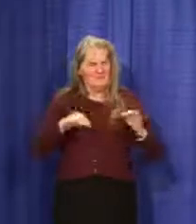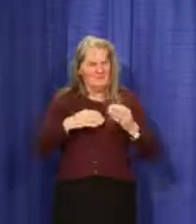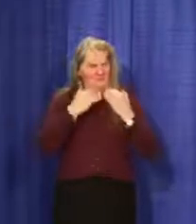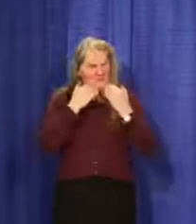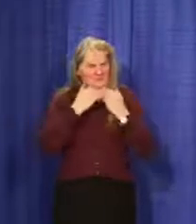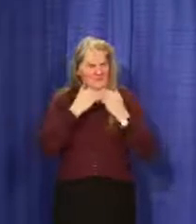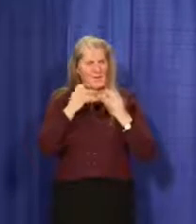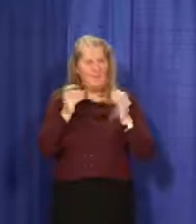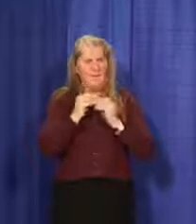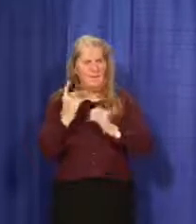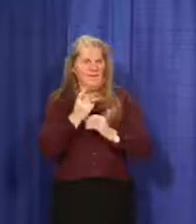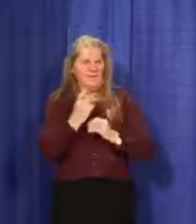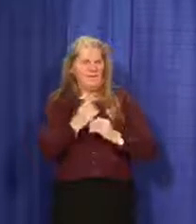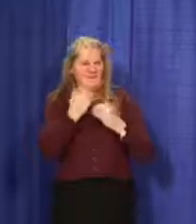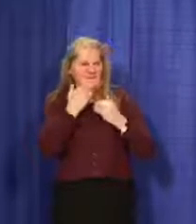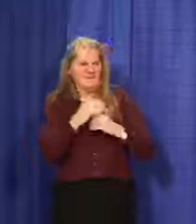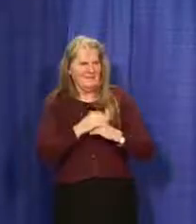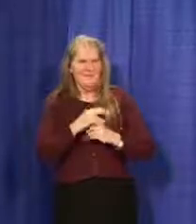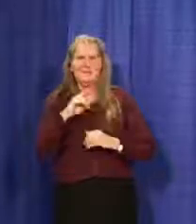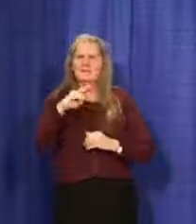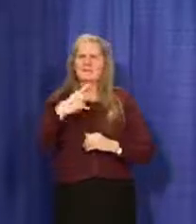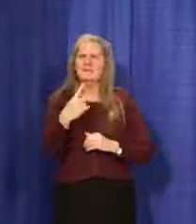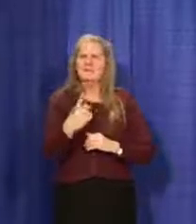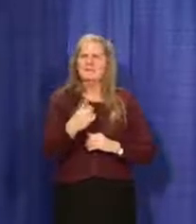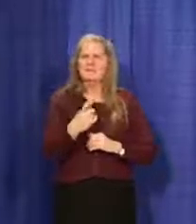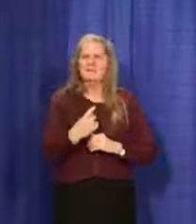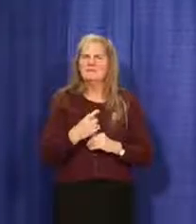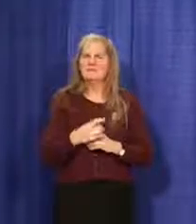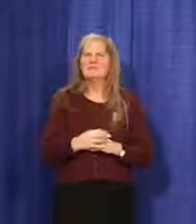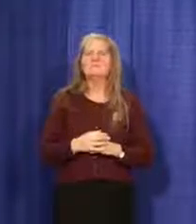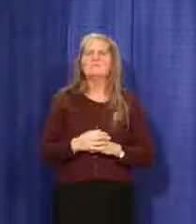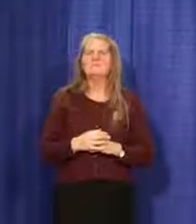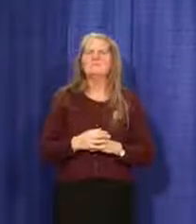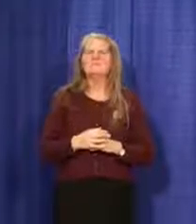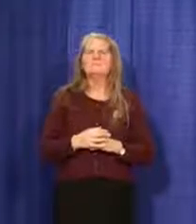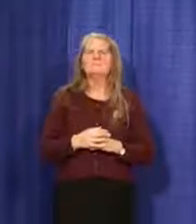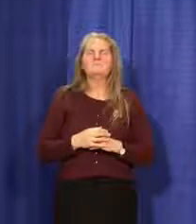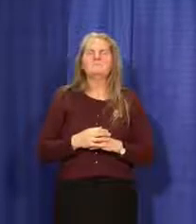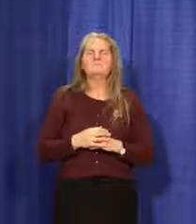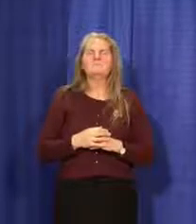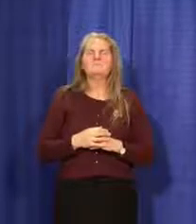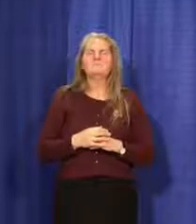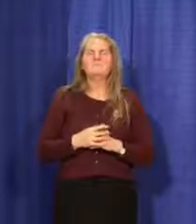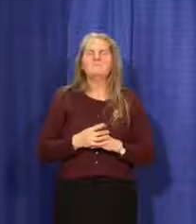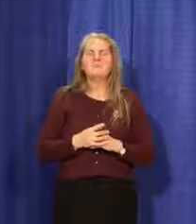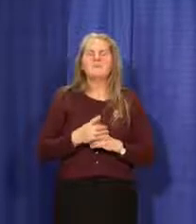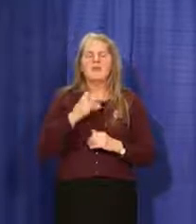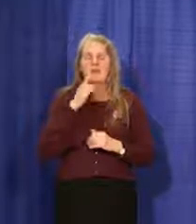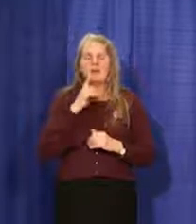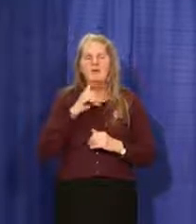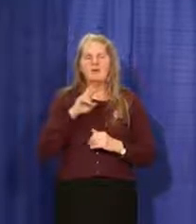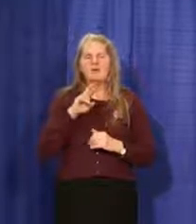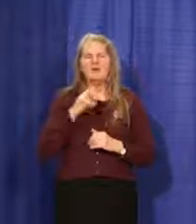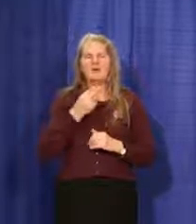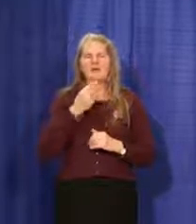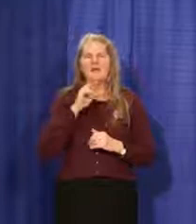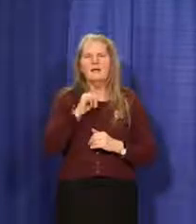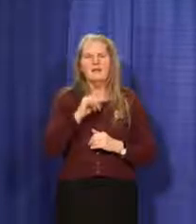Reporter: Thank you for the thorough answers and extra questions. Second question, and again for